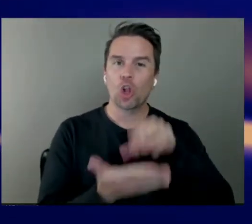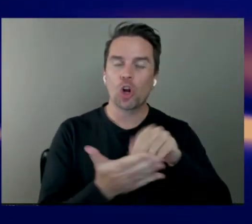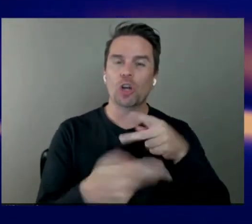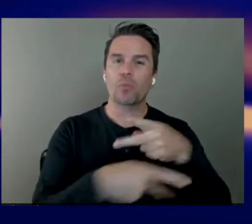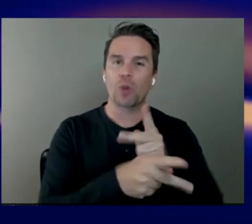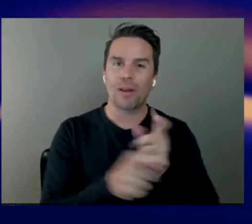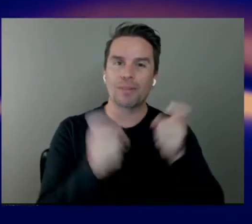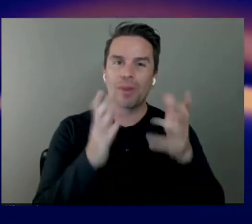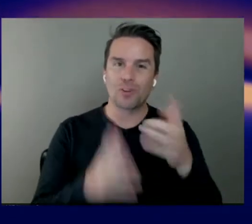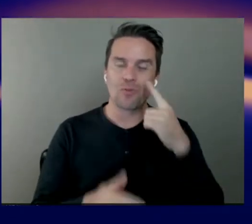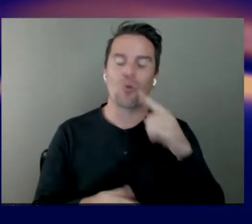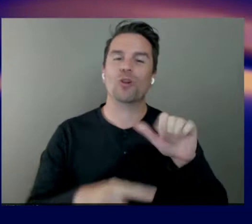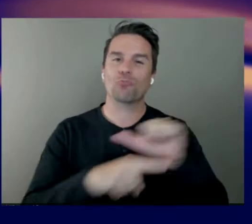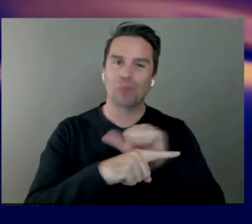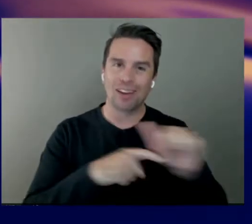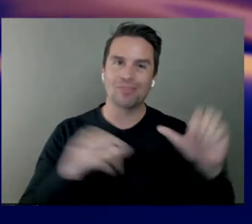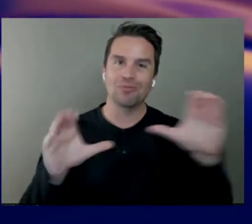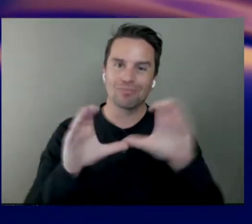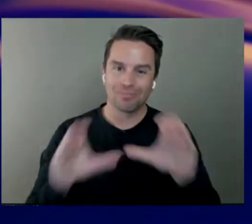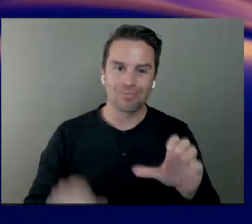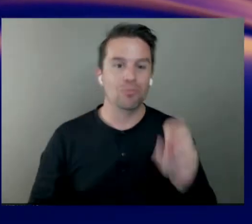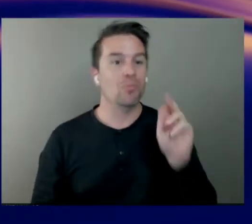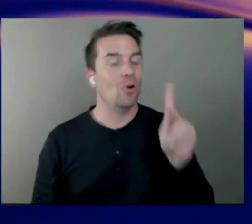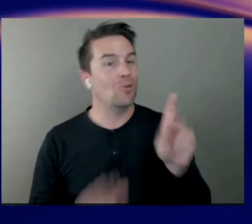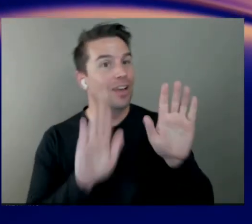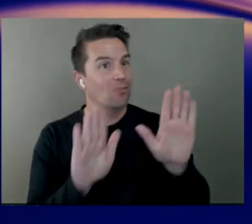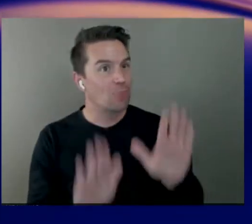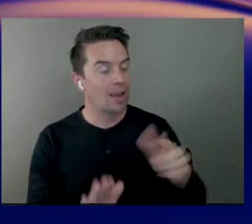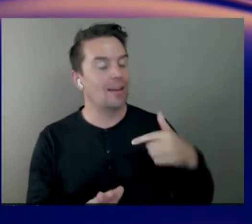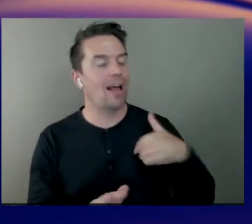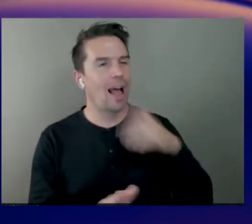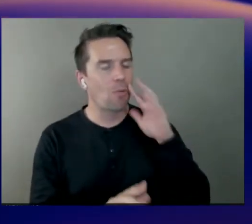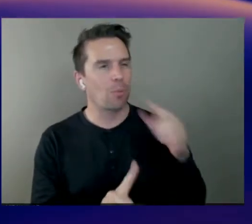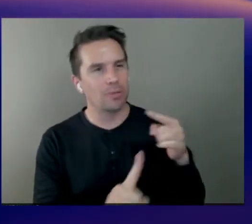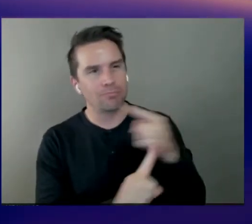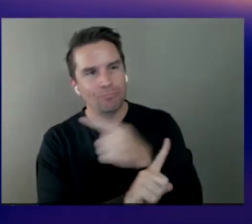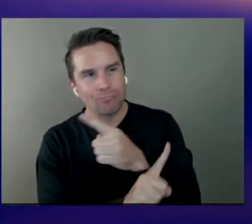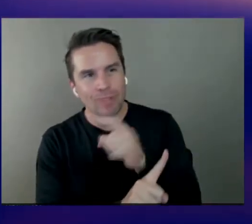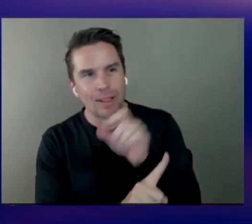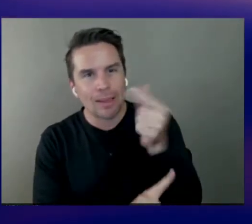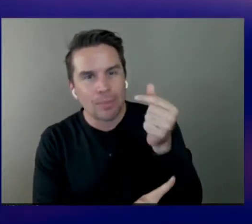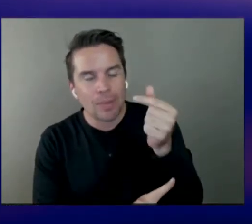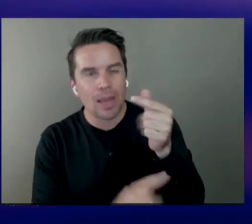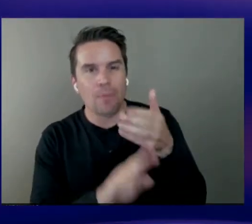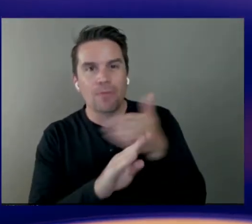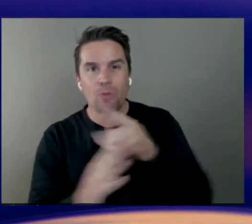[AM] I'm gonna go off script here before we get started. Okay. - Michael? Yes. - If you could have any AWS,